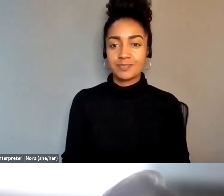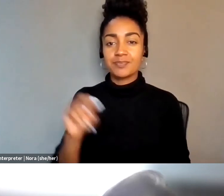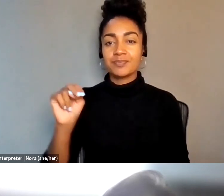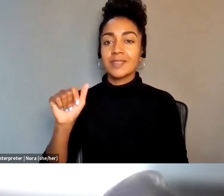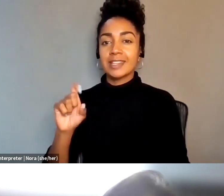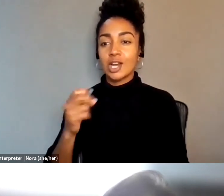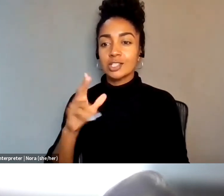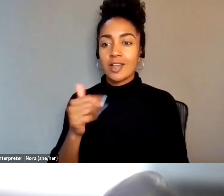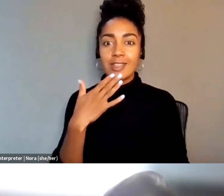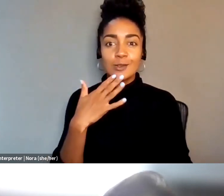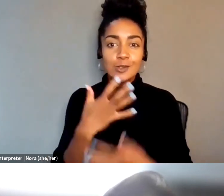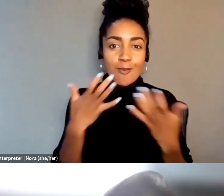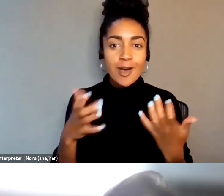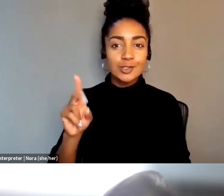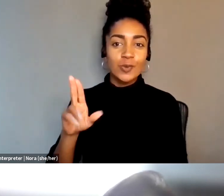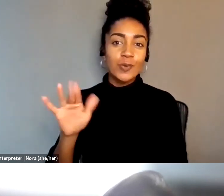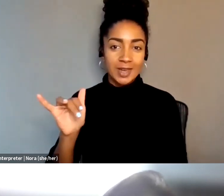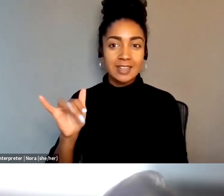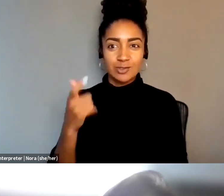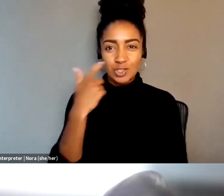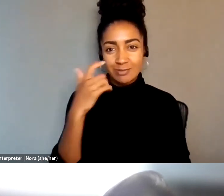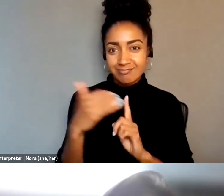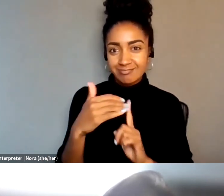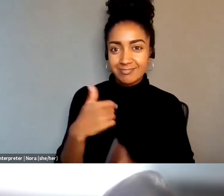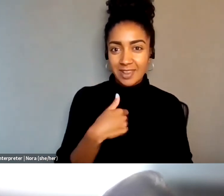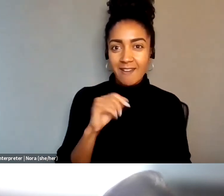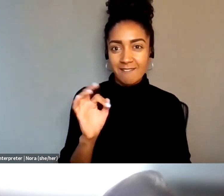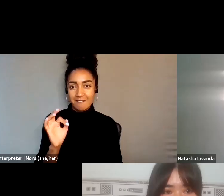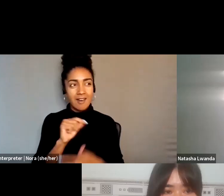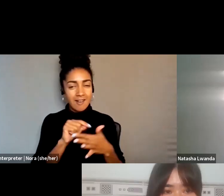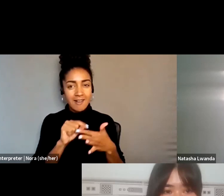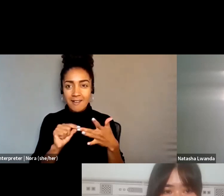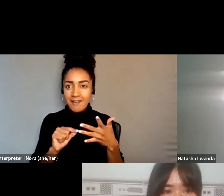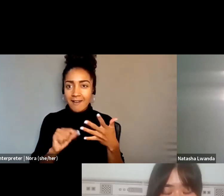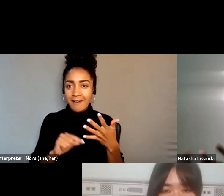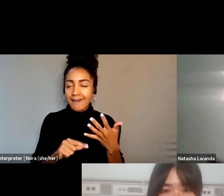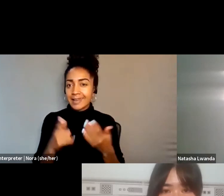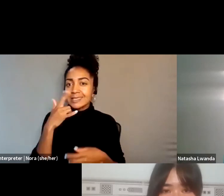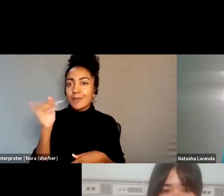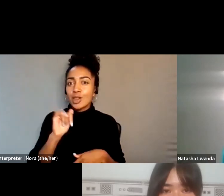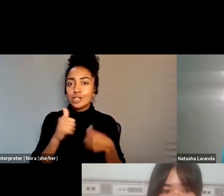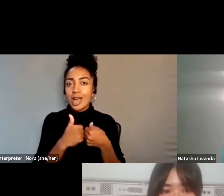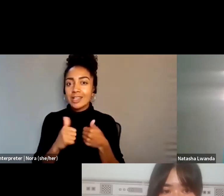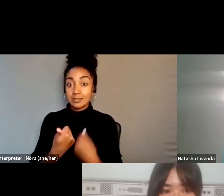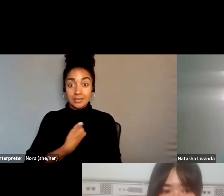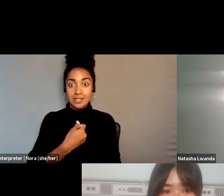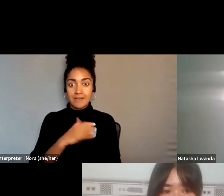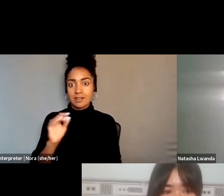you just reminded me of some of the similar challenges that myself and other girls face